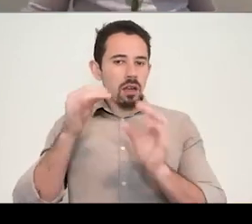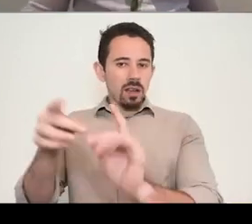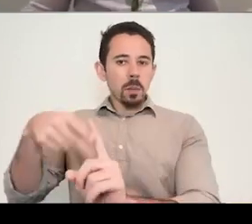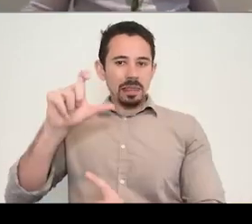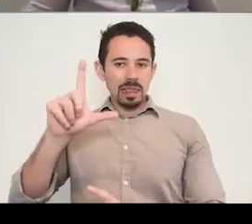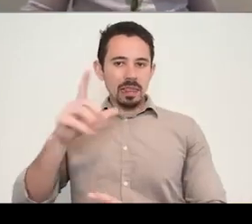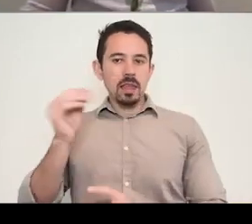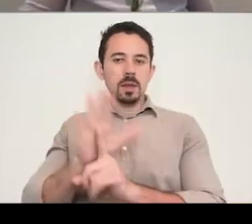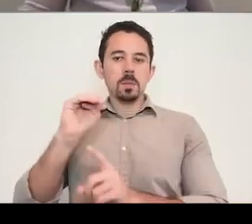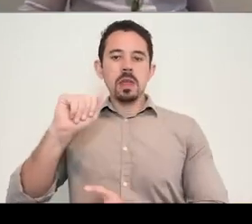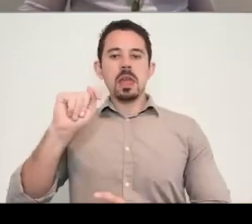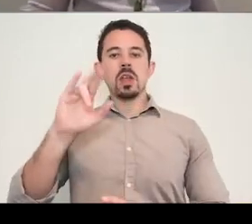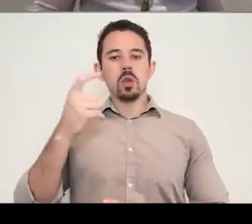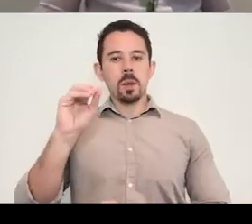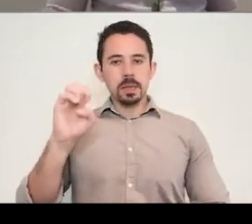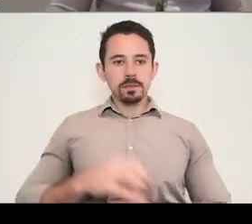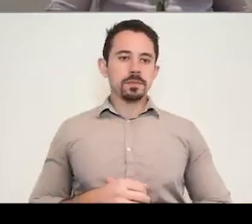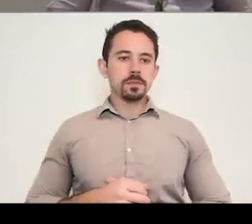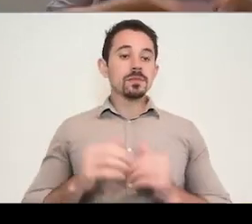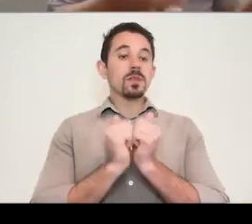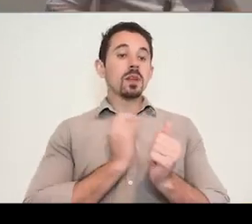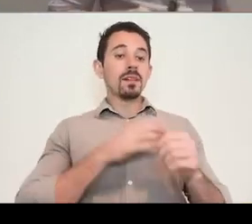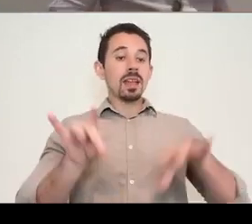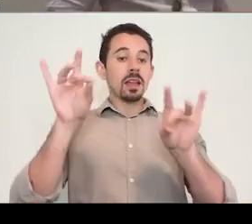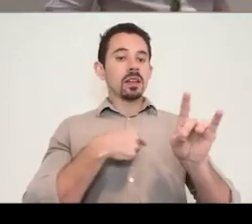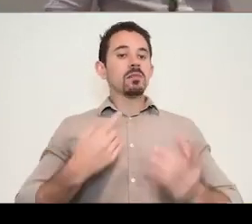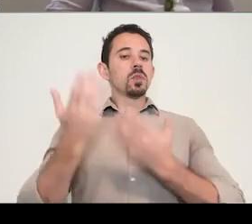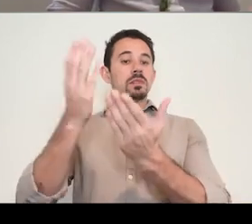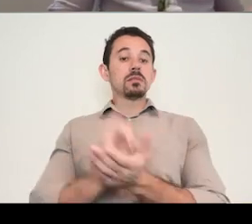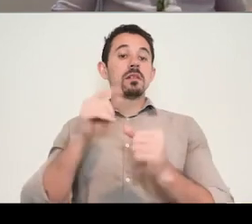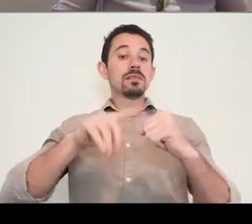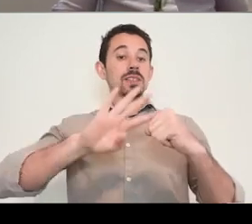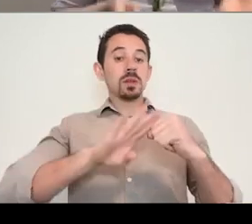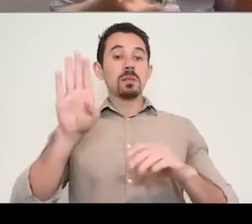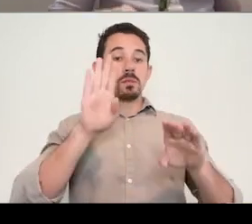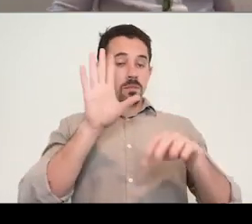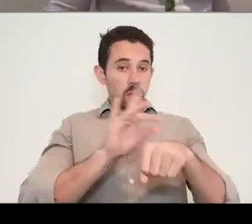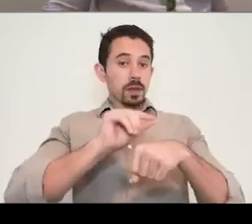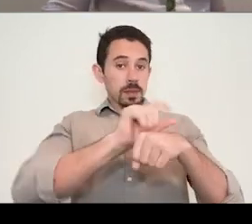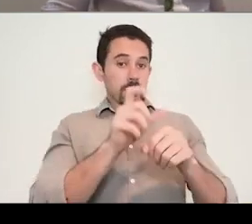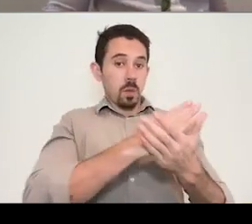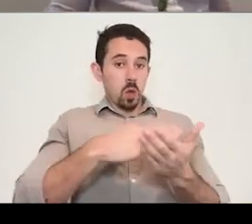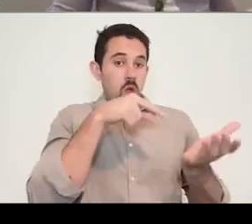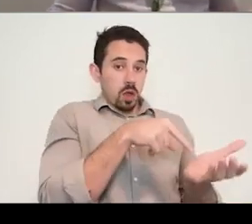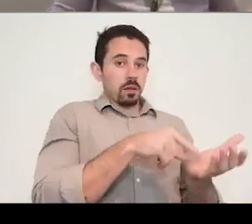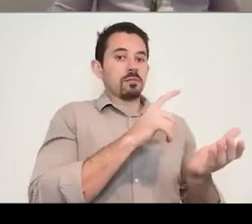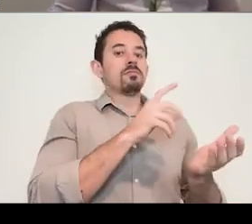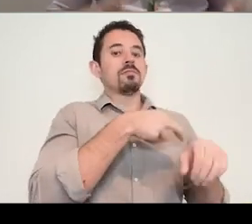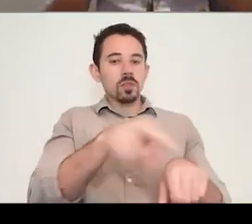matrixome. So with our findings, we propose that secreted biofilm components be referred to as,